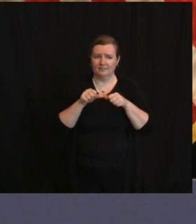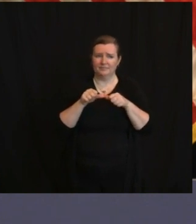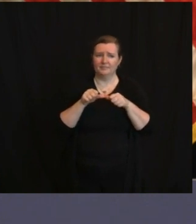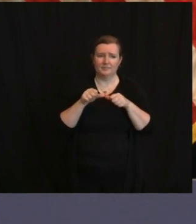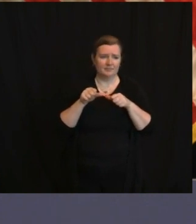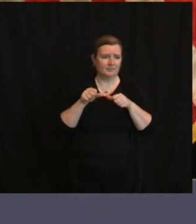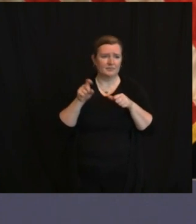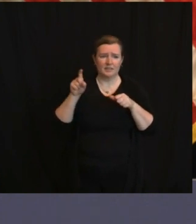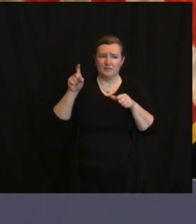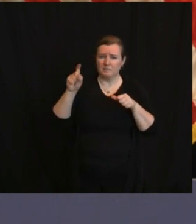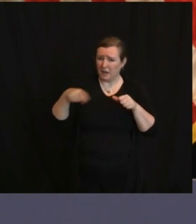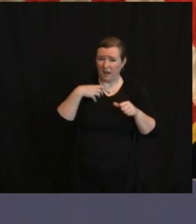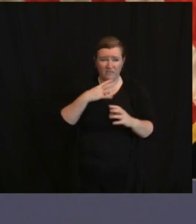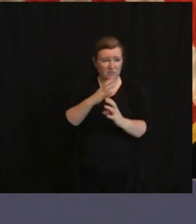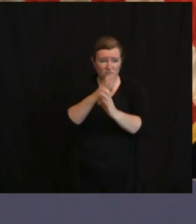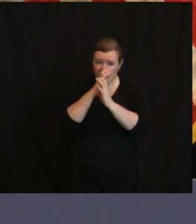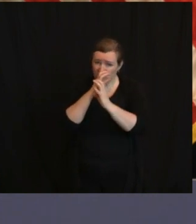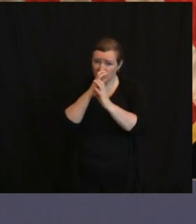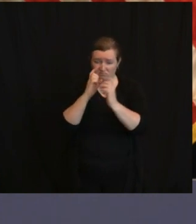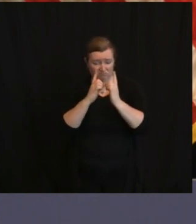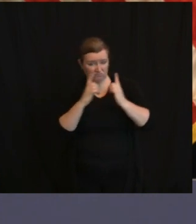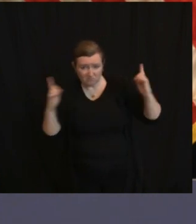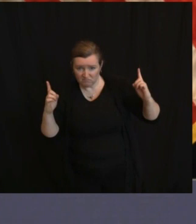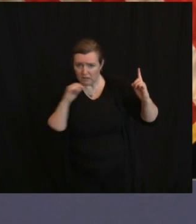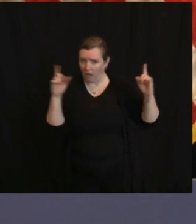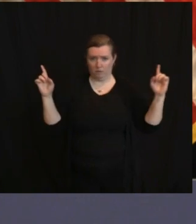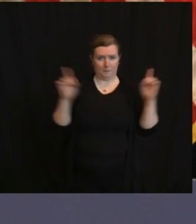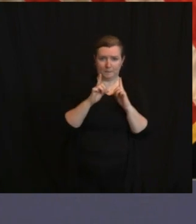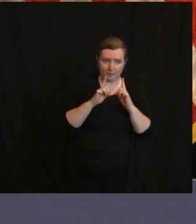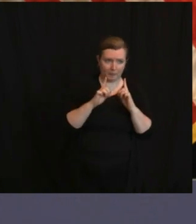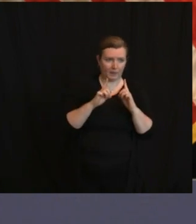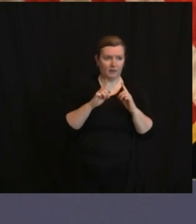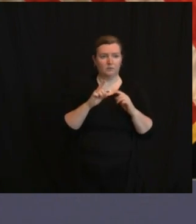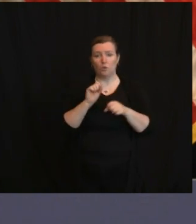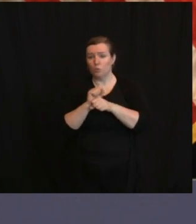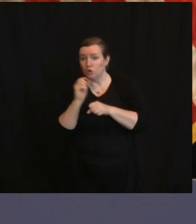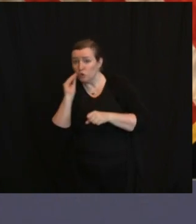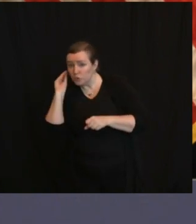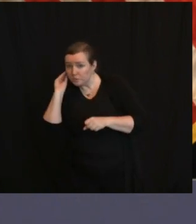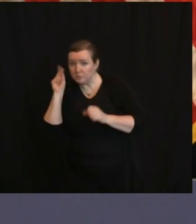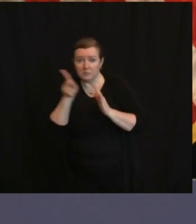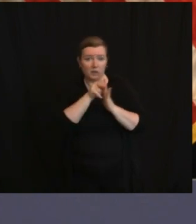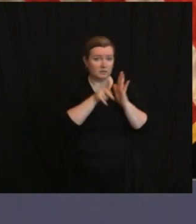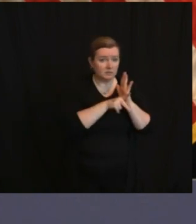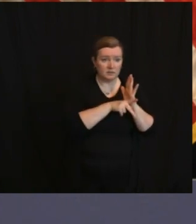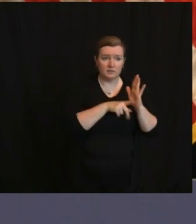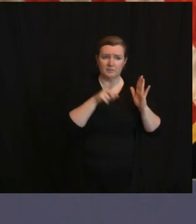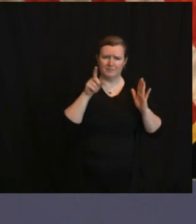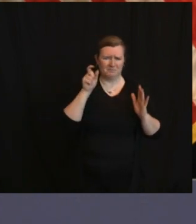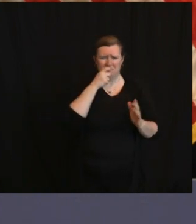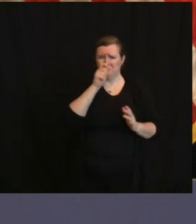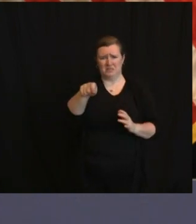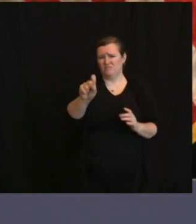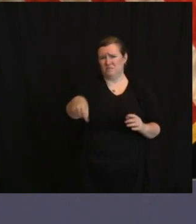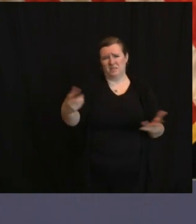TIME TO ADHERE TO THE WORKPLACE CONDITIONS THAT WE HAVE MANDATED IN OUR EXECUTIVE ORDER.